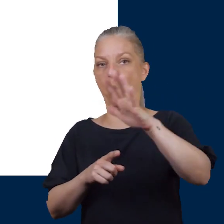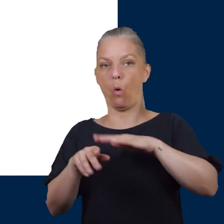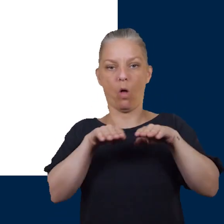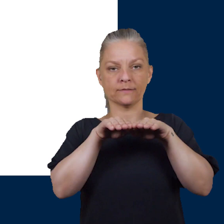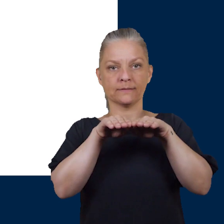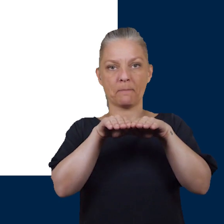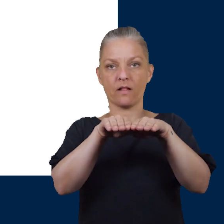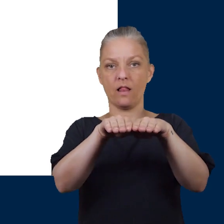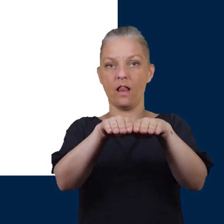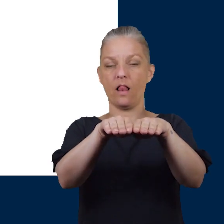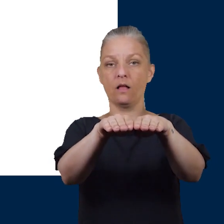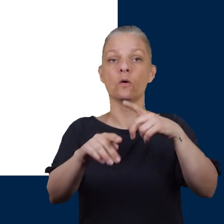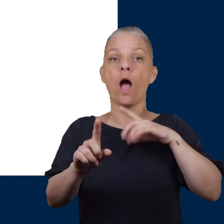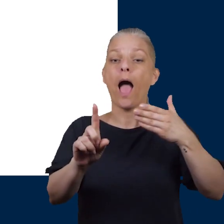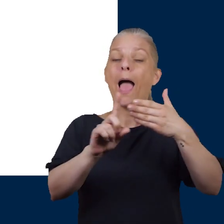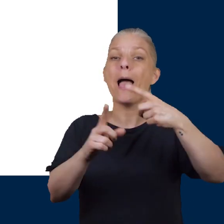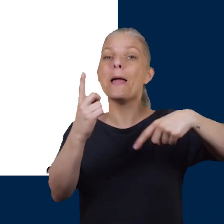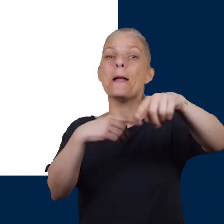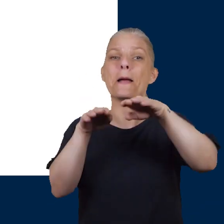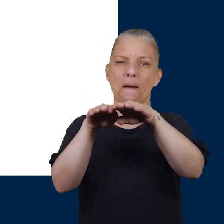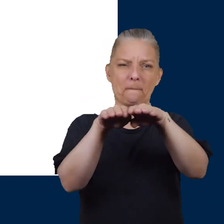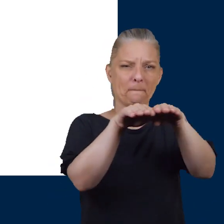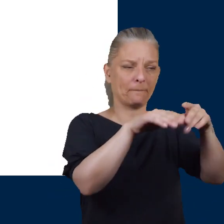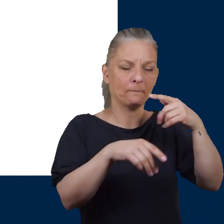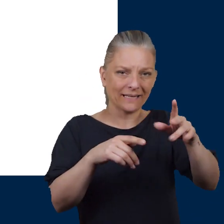These targets are based on many years of research which showed that achieving